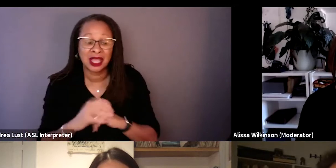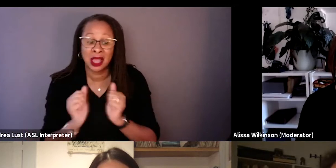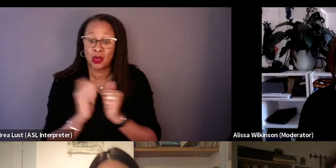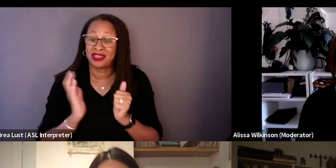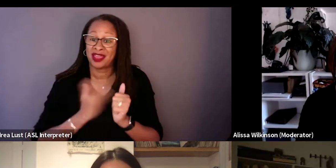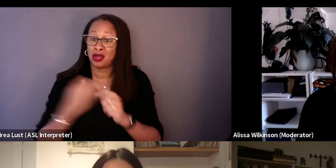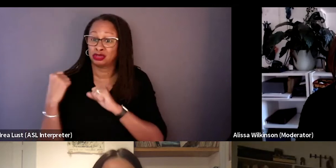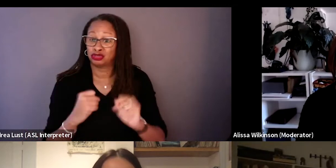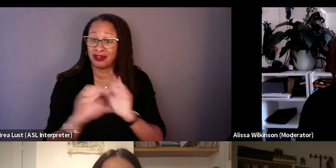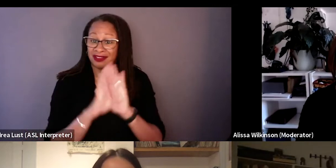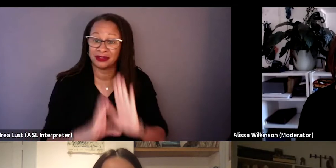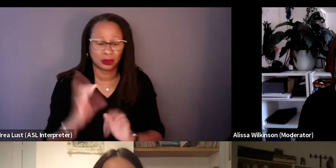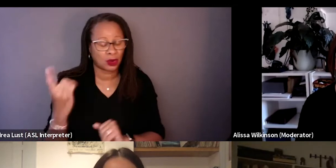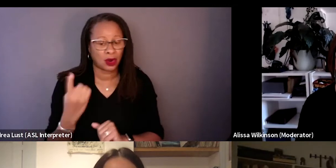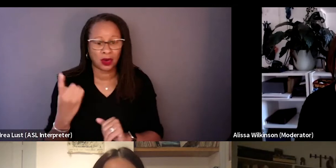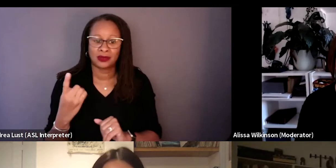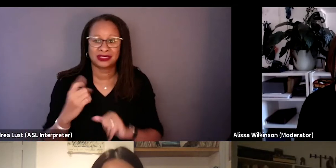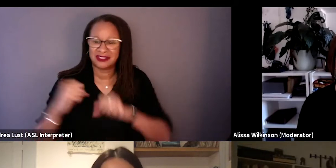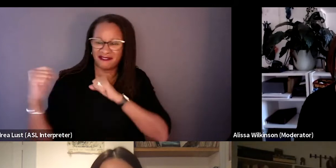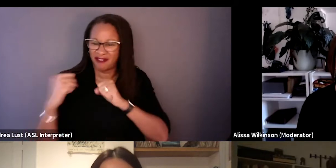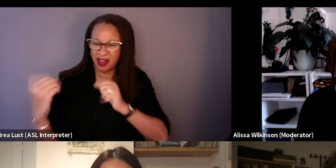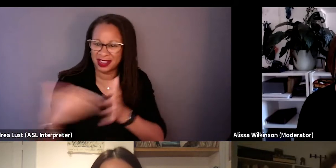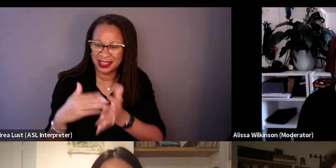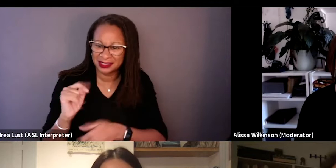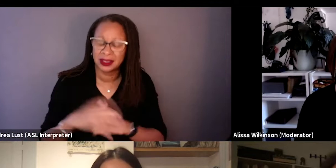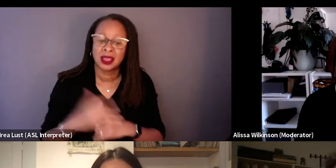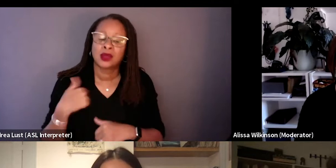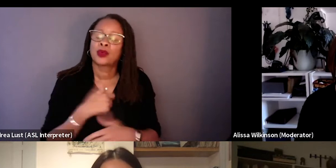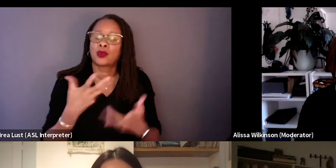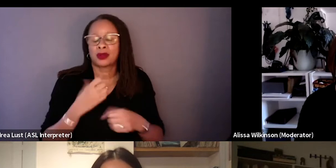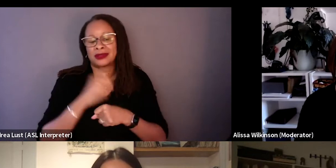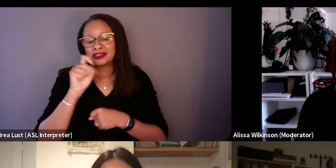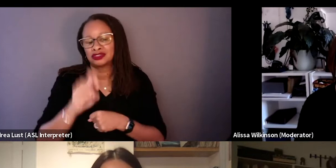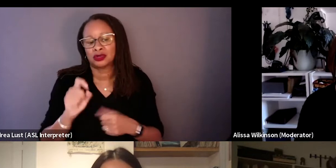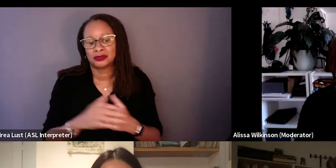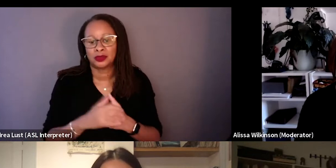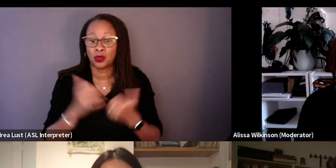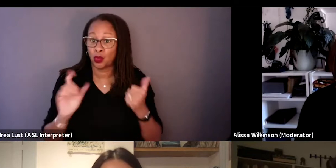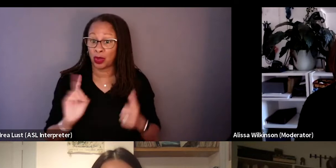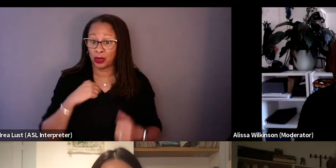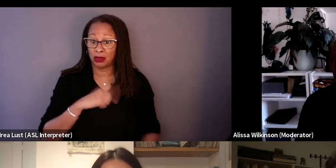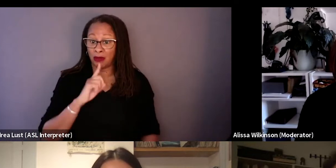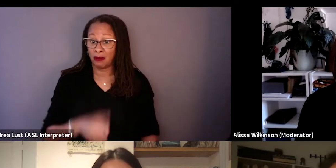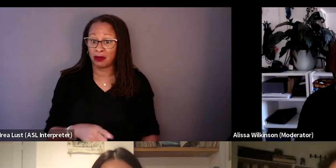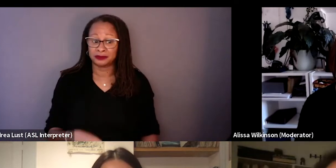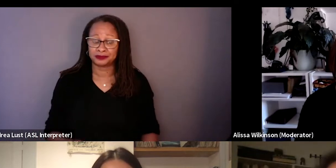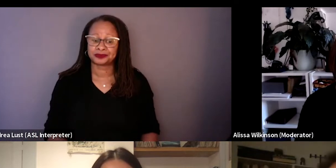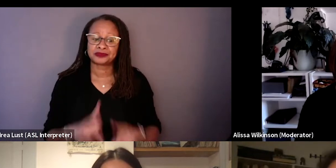which we always kind of put against this, we wanted to make sure on which side we are, but we still wanted to hear